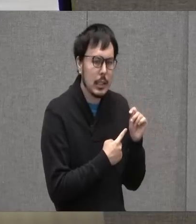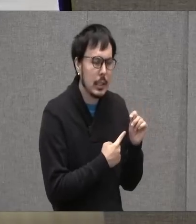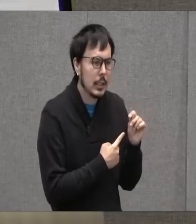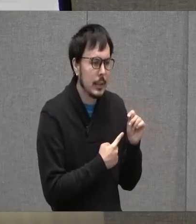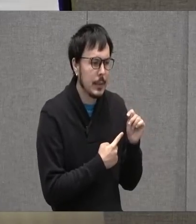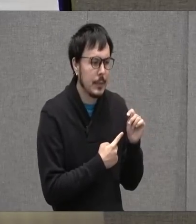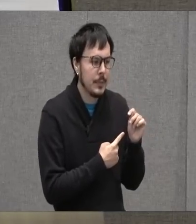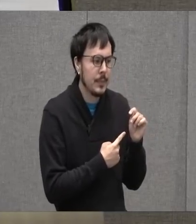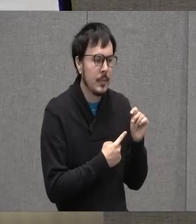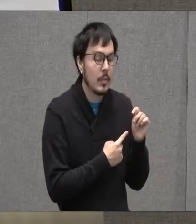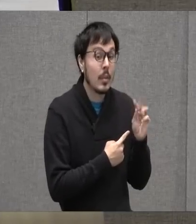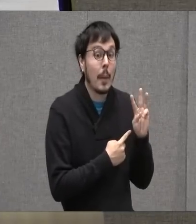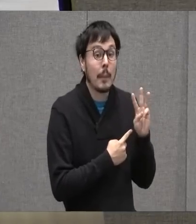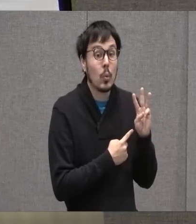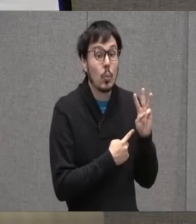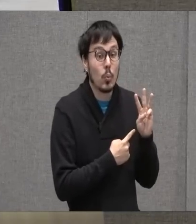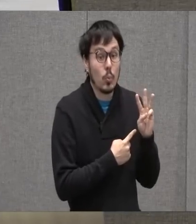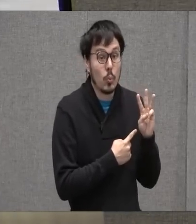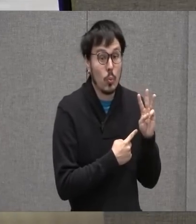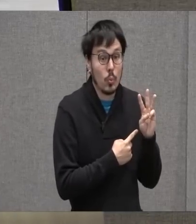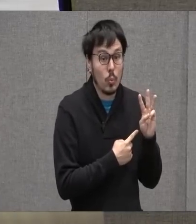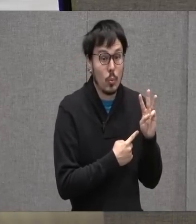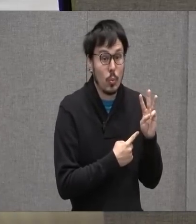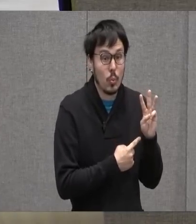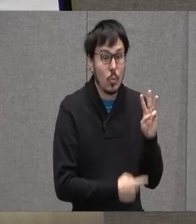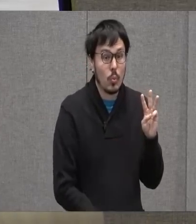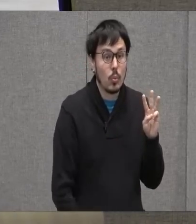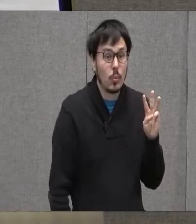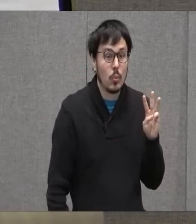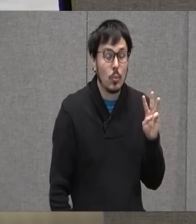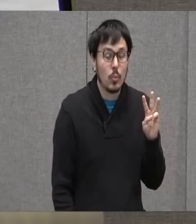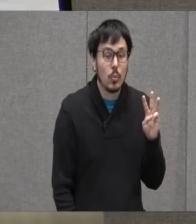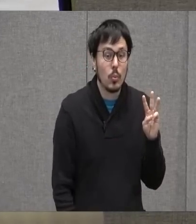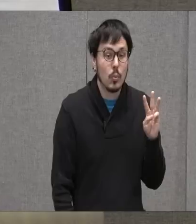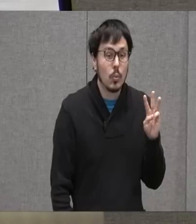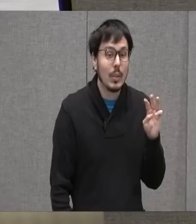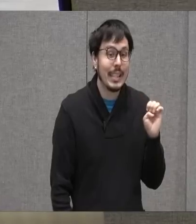There's a W-E-N-T and a Y, 20.